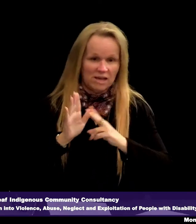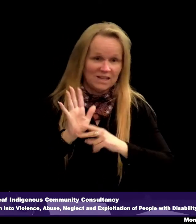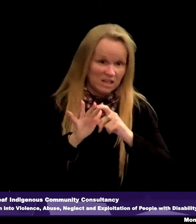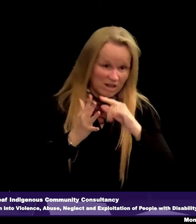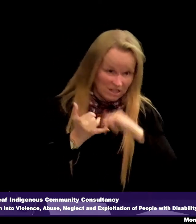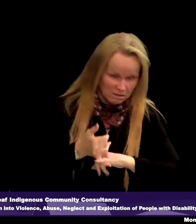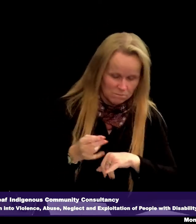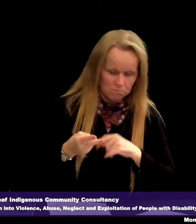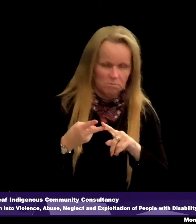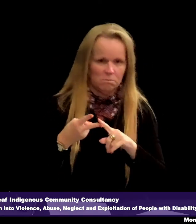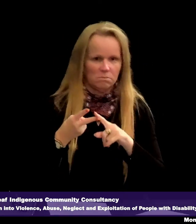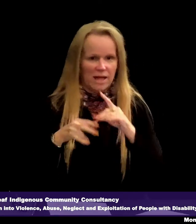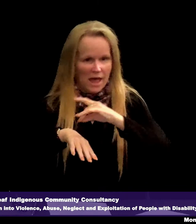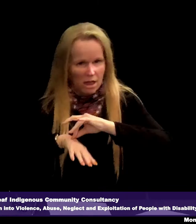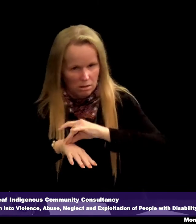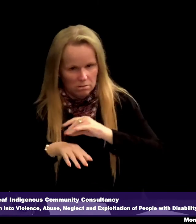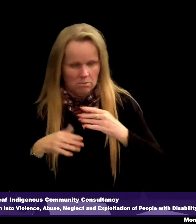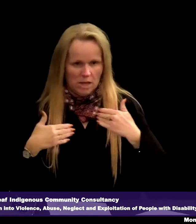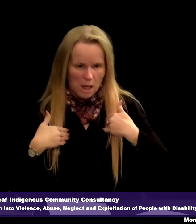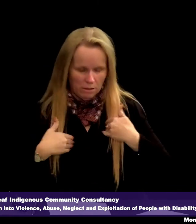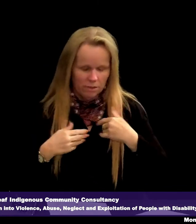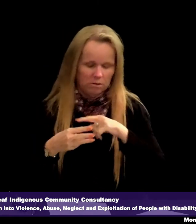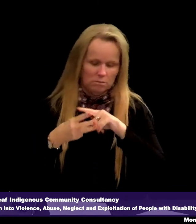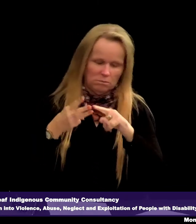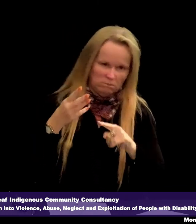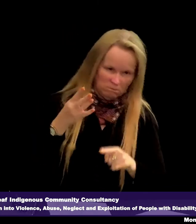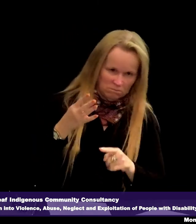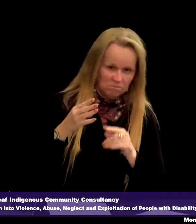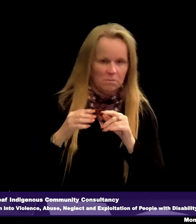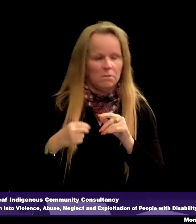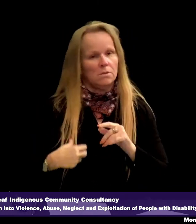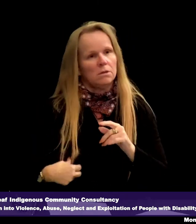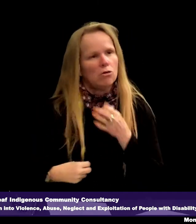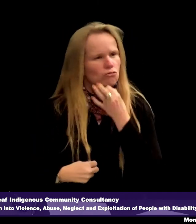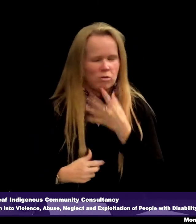system, with the NDIS, hospital and health environments and so forth.